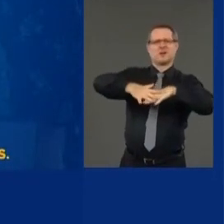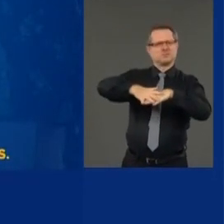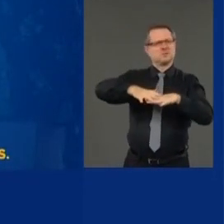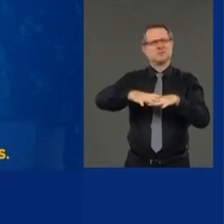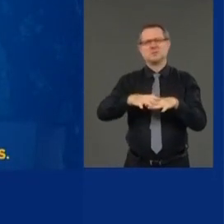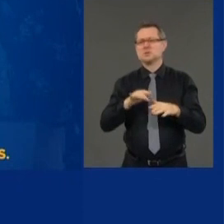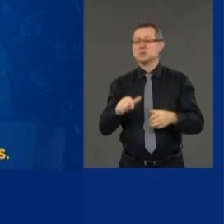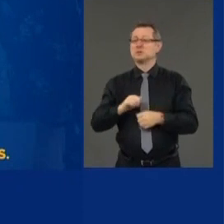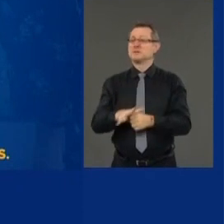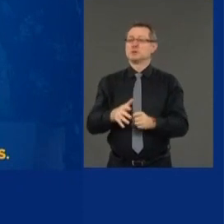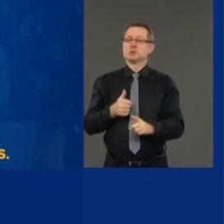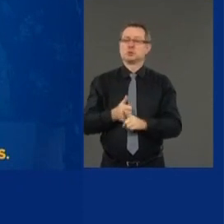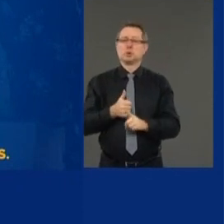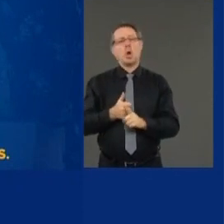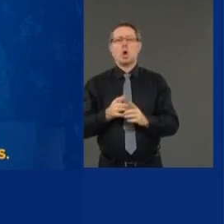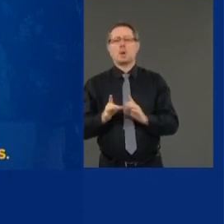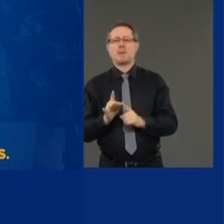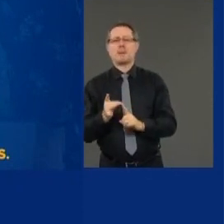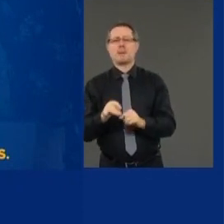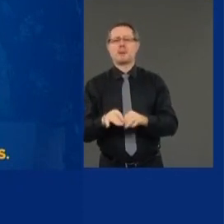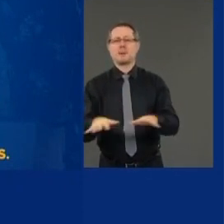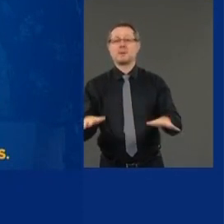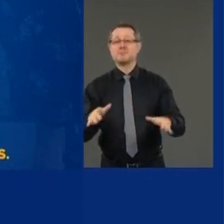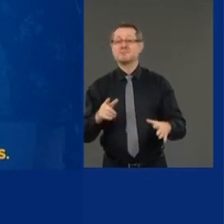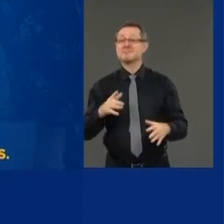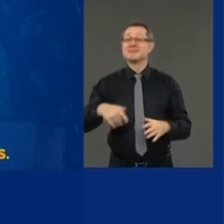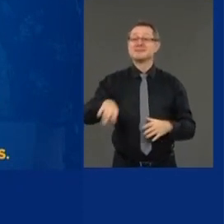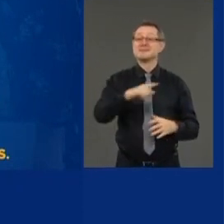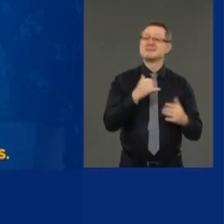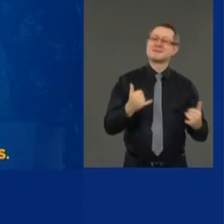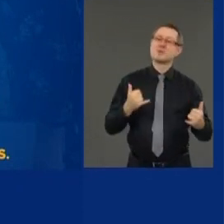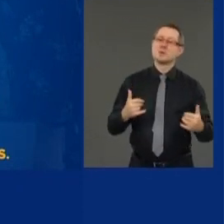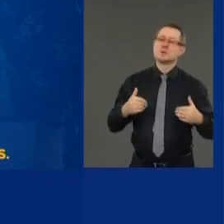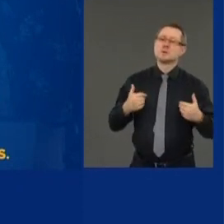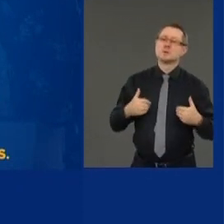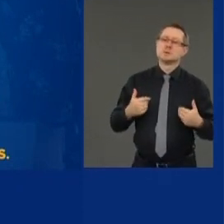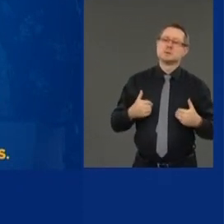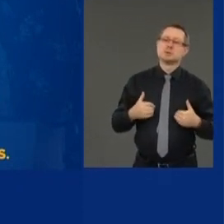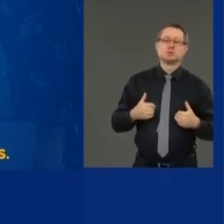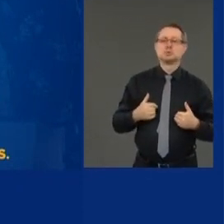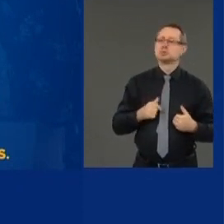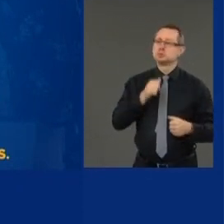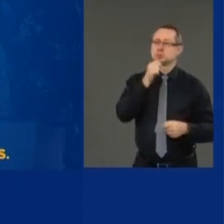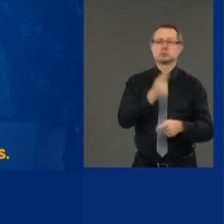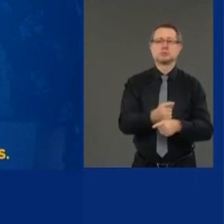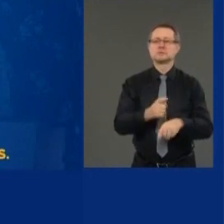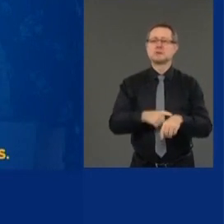YOU DON'T SOCIAL DISTANCE, YOU DON'T WEAR A MASK, THE VIRUS SPREADS, AND IT IS HAPPENING.